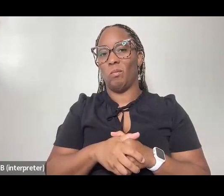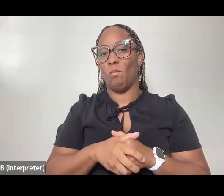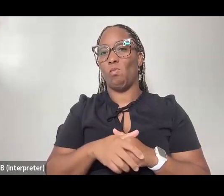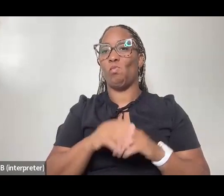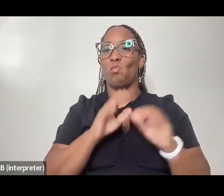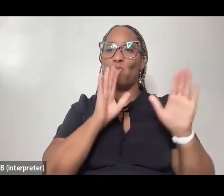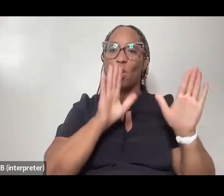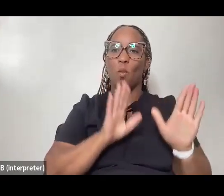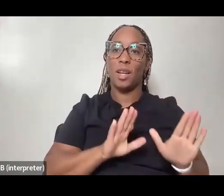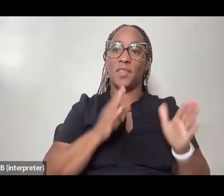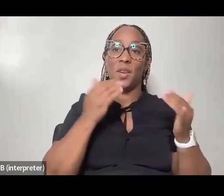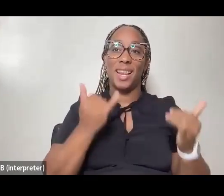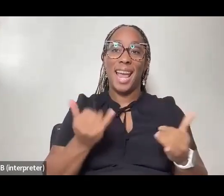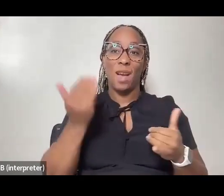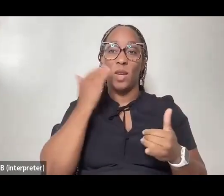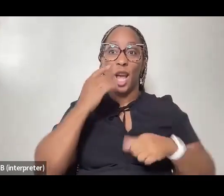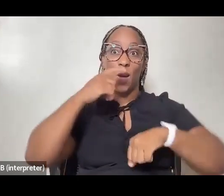Chelsea: Wonderful and now we know what time it is.